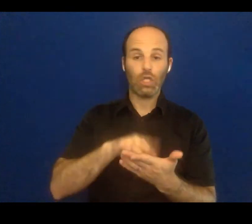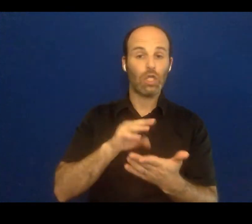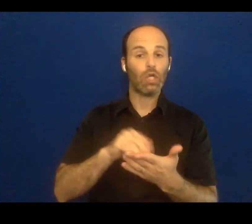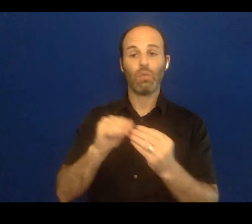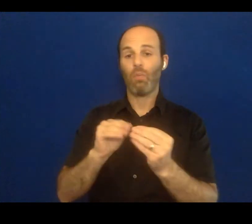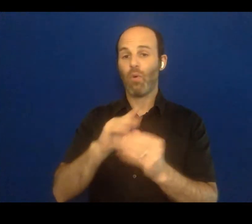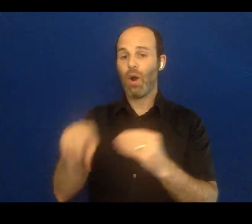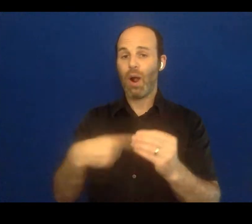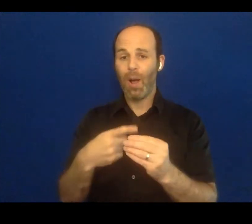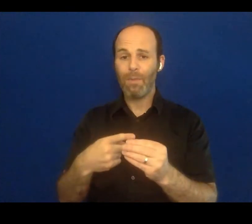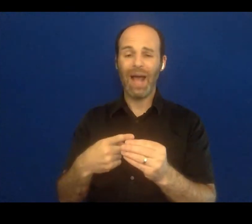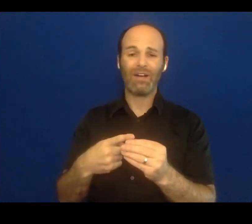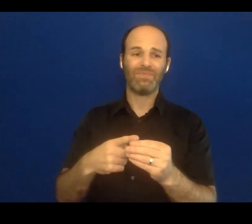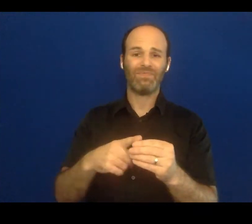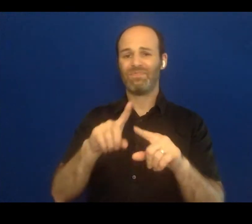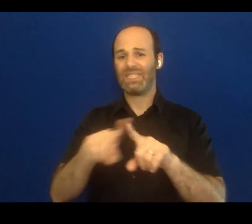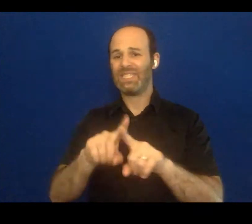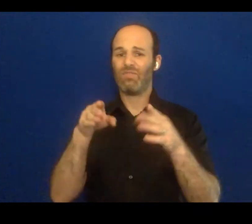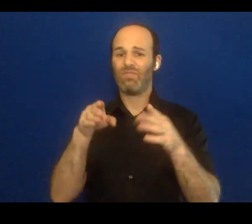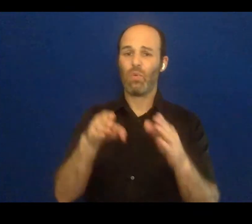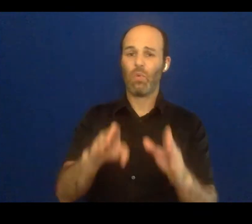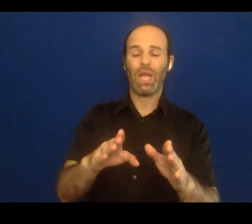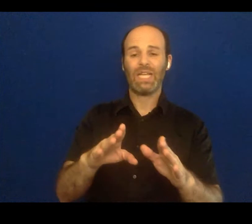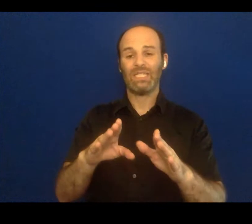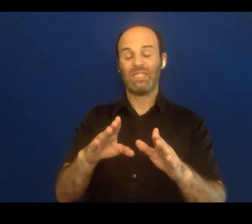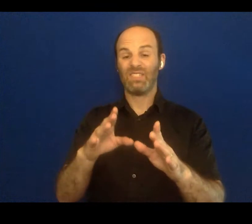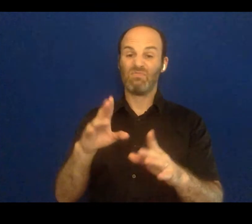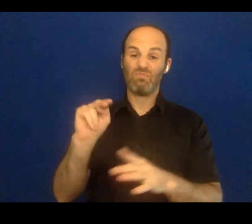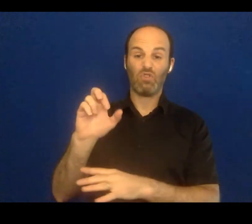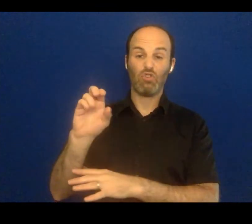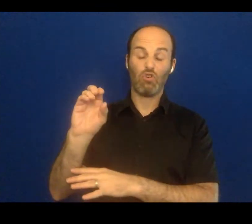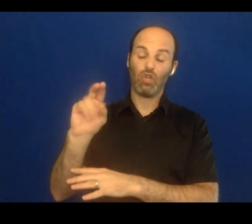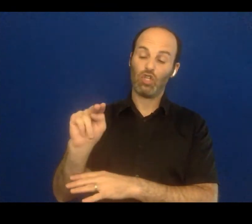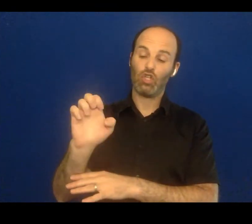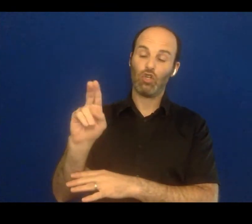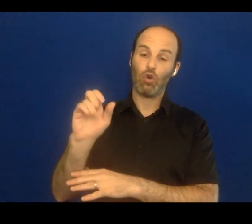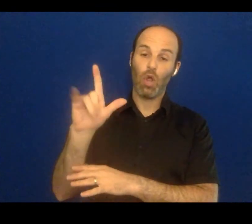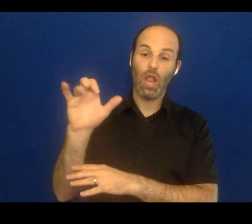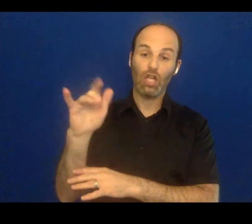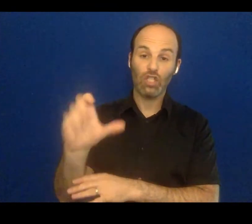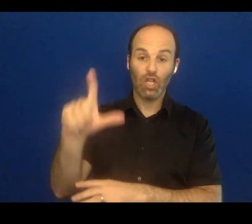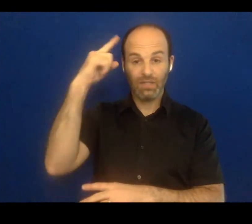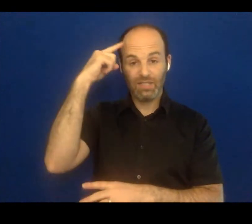JUST VERY MANY DIFFERENT WAYS THAT NEUROLOGICAL CONDITIONS